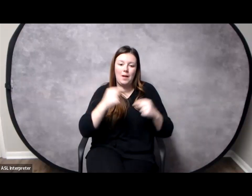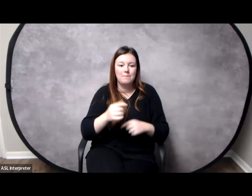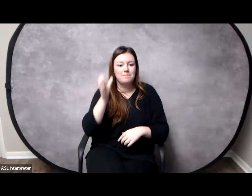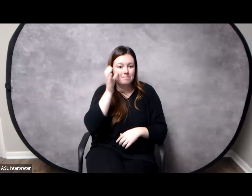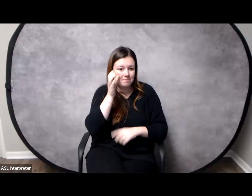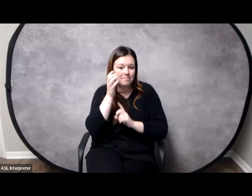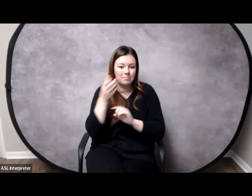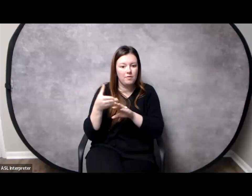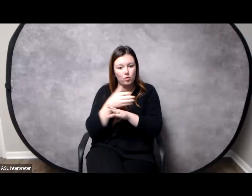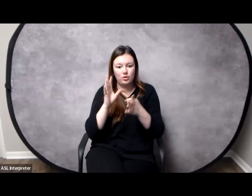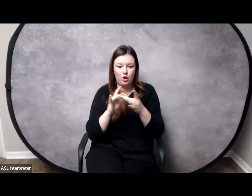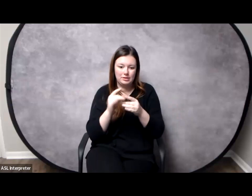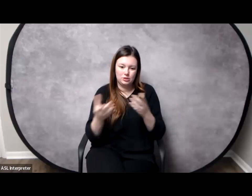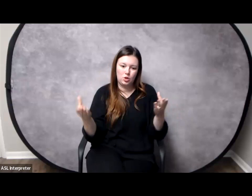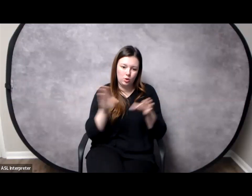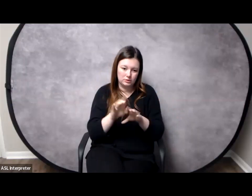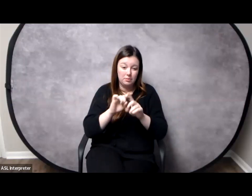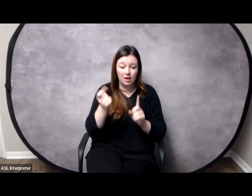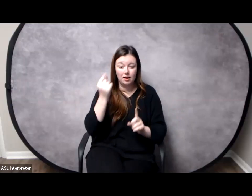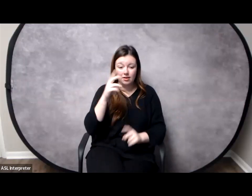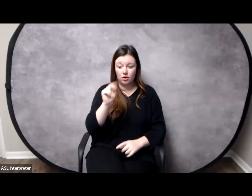They close on November 13th.